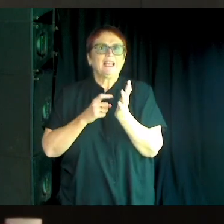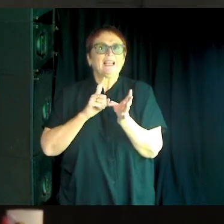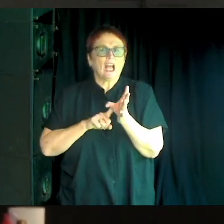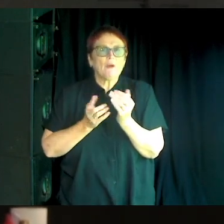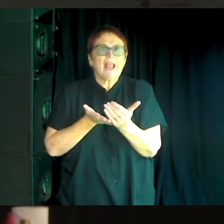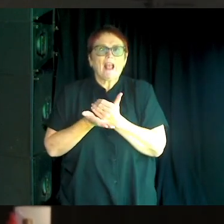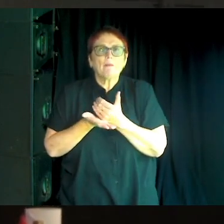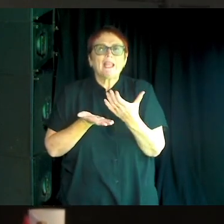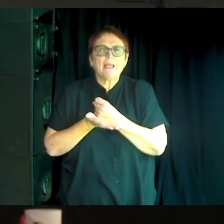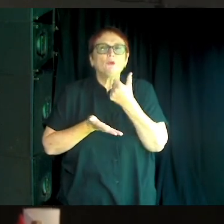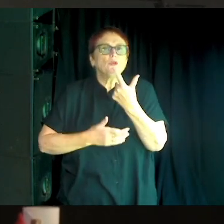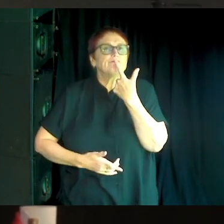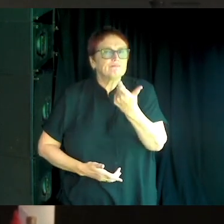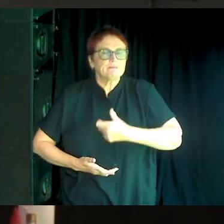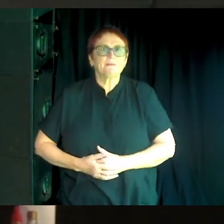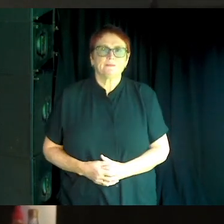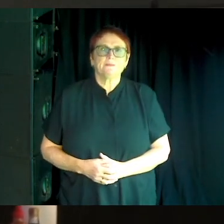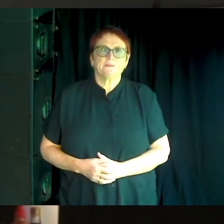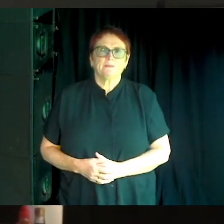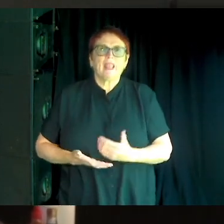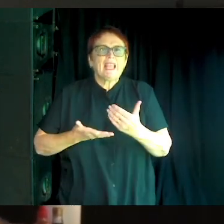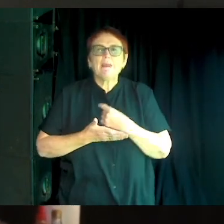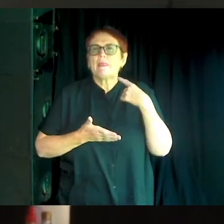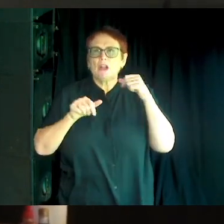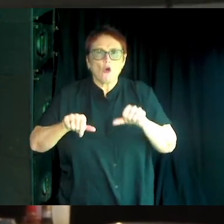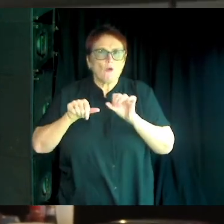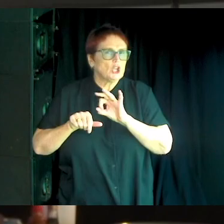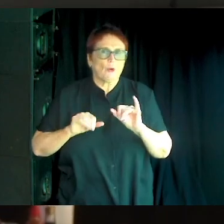all the spices the dry curry actually help to preserve the meat believe me or not yeah and